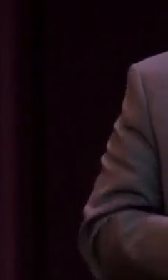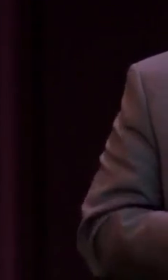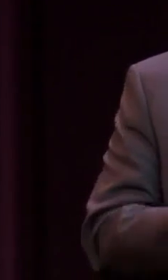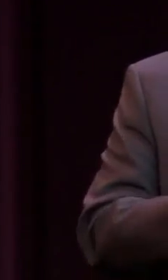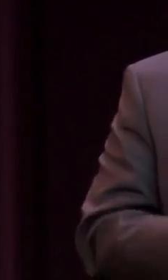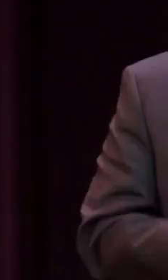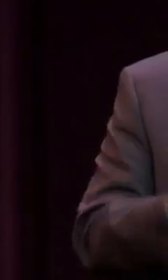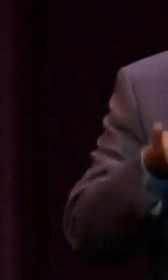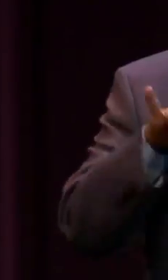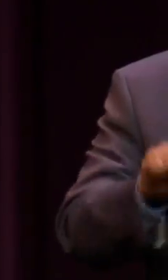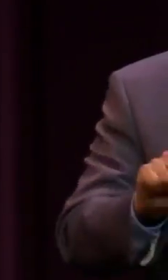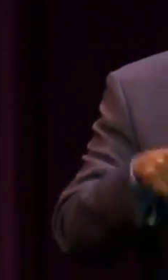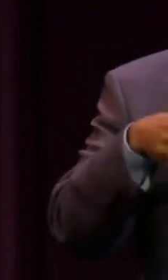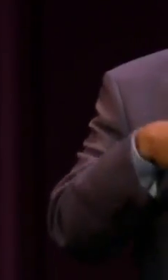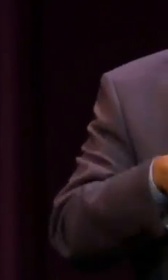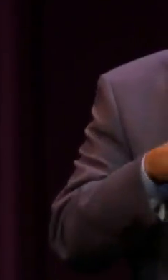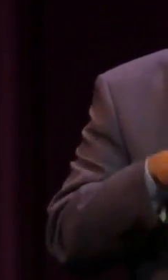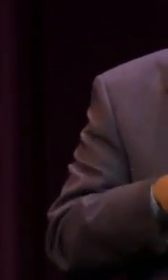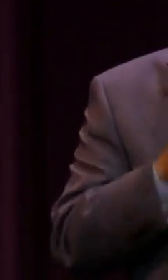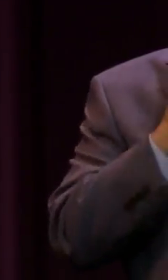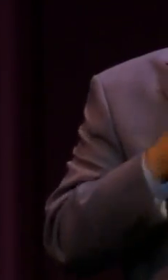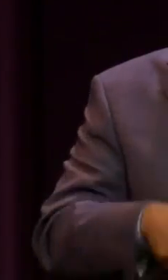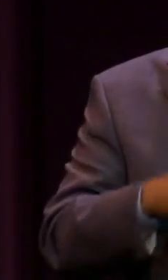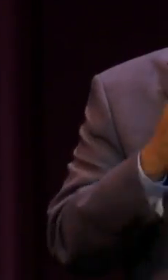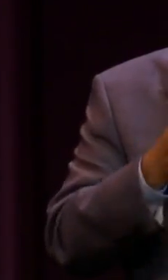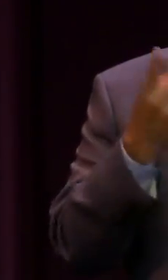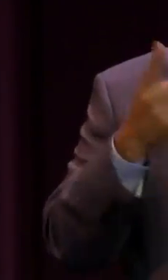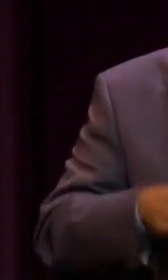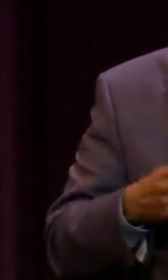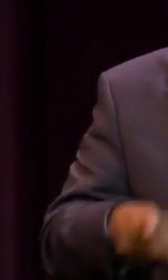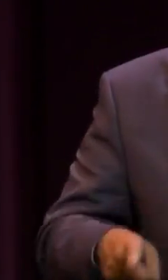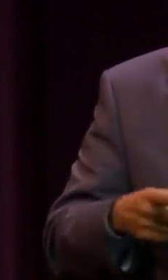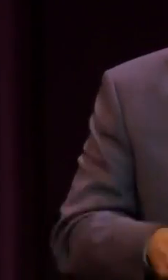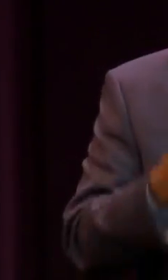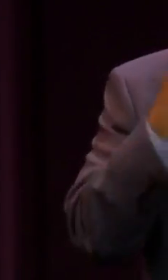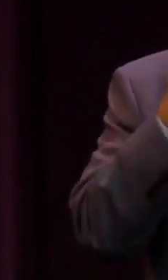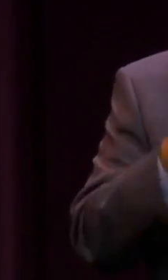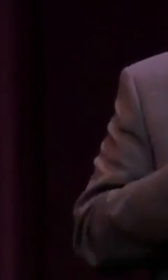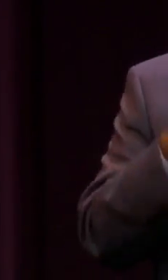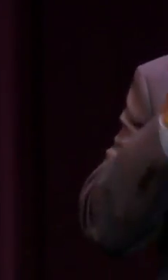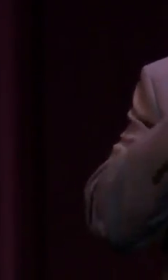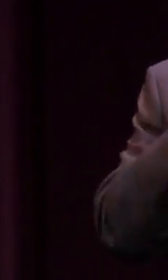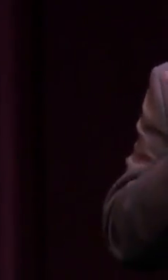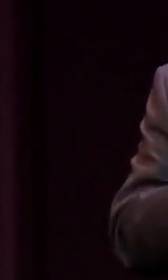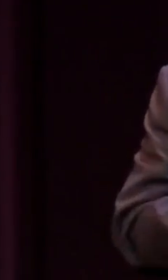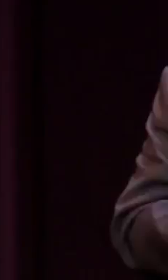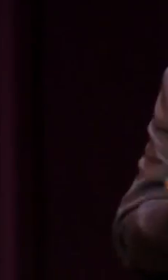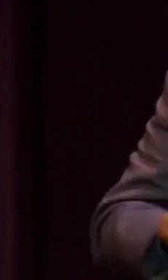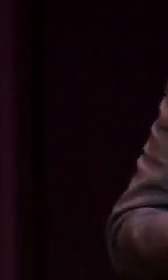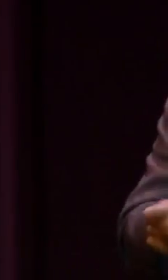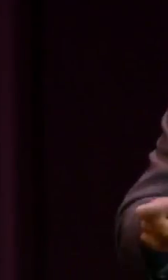AND YES, PUERTO RICO IS GOING THROUGH SOME PROBLEMS. BUT YOU TURN AROUND AND YOU HEAR THESE SAME PEOPLE MAKE THOSE